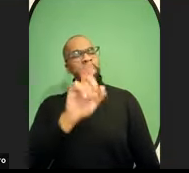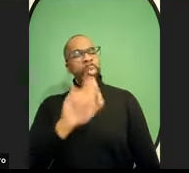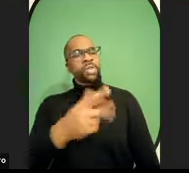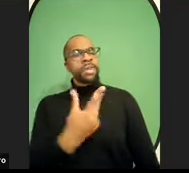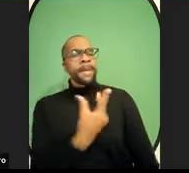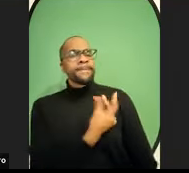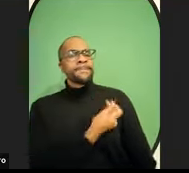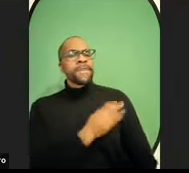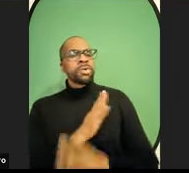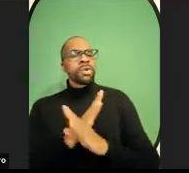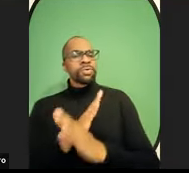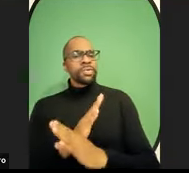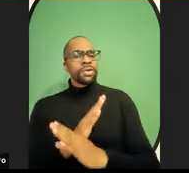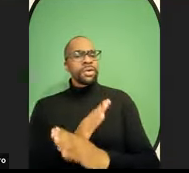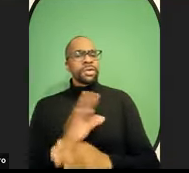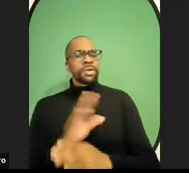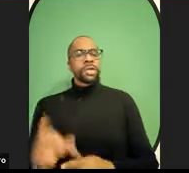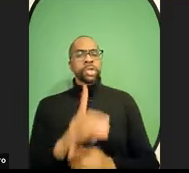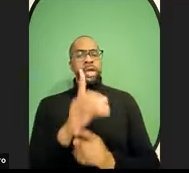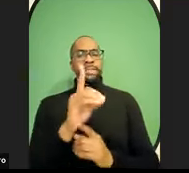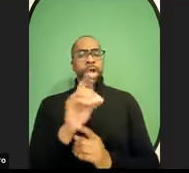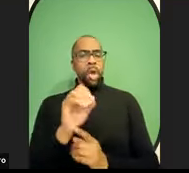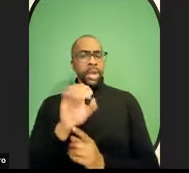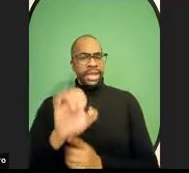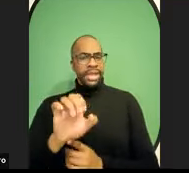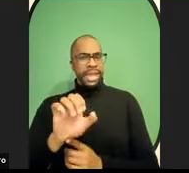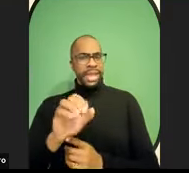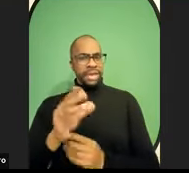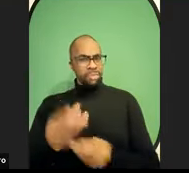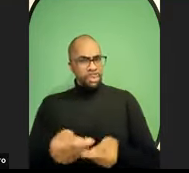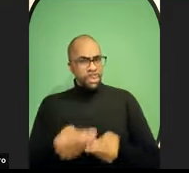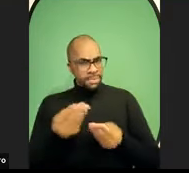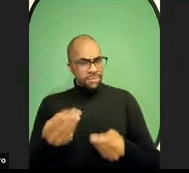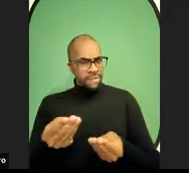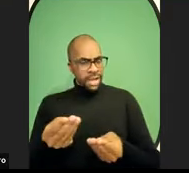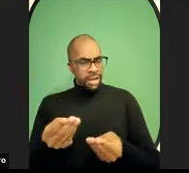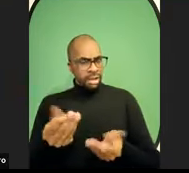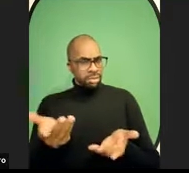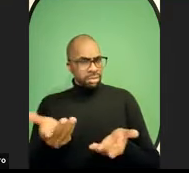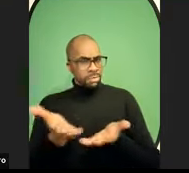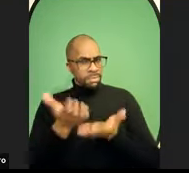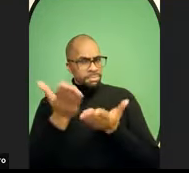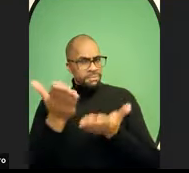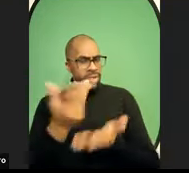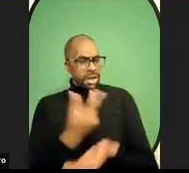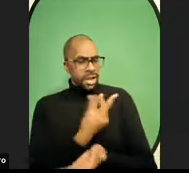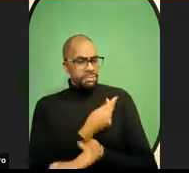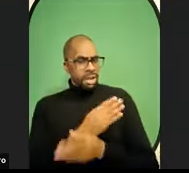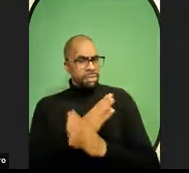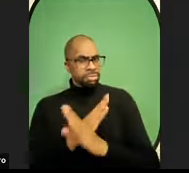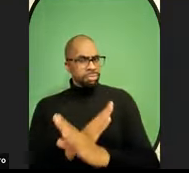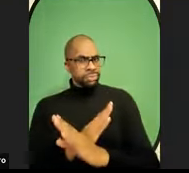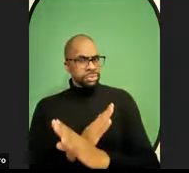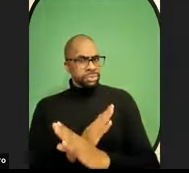me to a question when it comes to Vaccinations, is the department to Vaccinations, is the department of Education still providing vaccines and. chool chools I remember when chools I remember when they meet